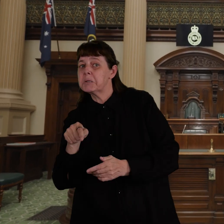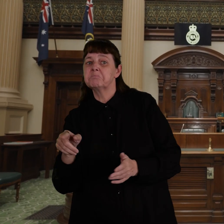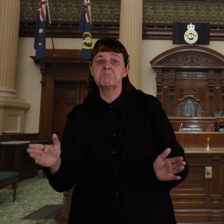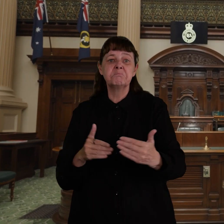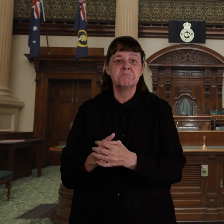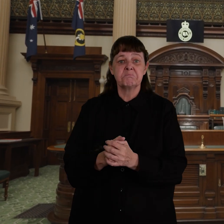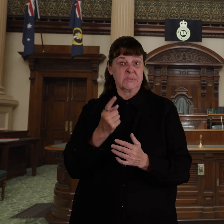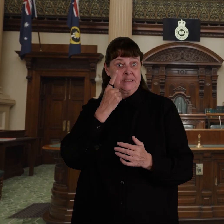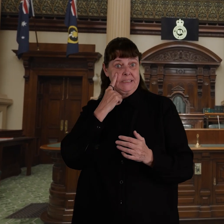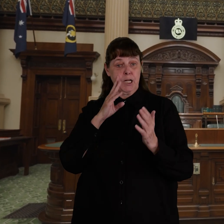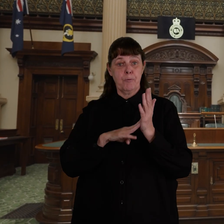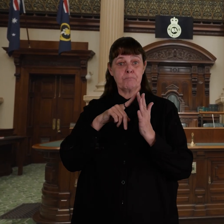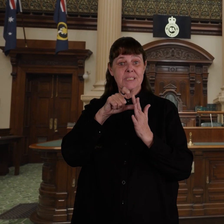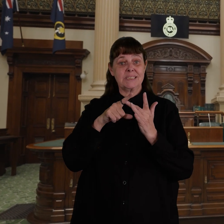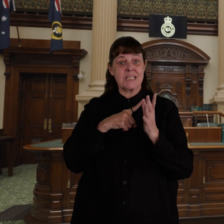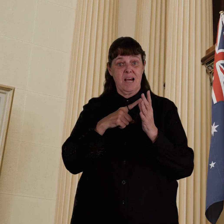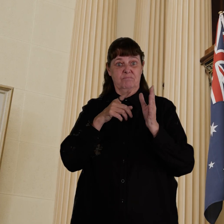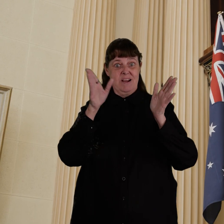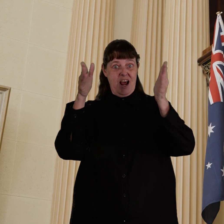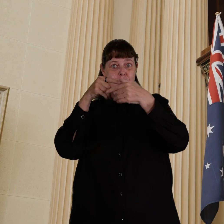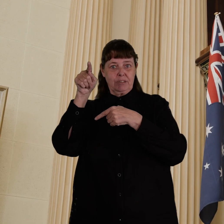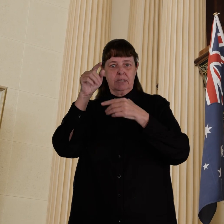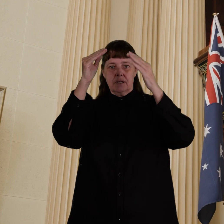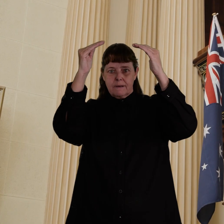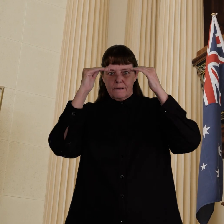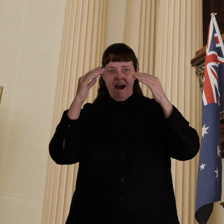the media galleries, we've got different flags. A lot of our visitors love to ask us